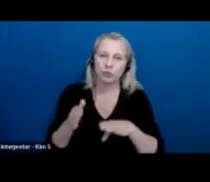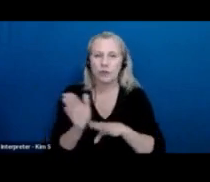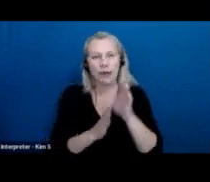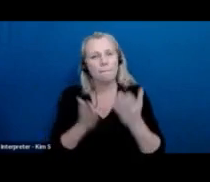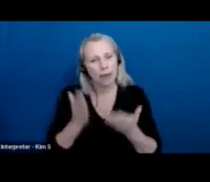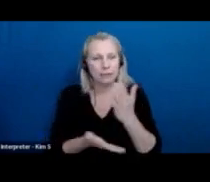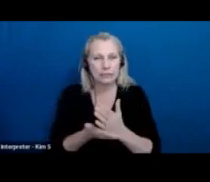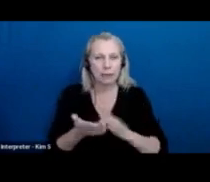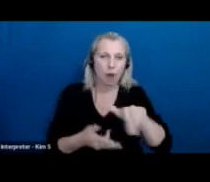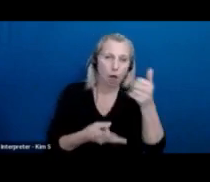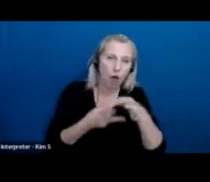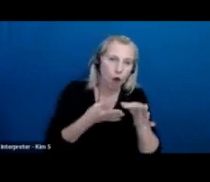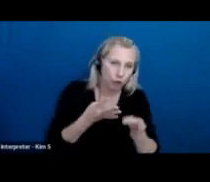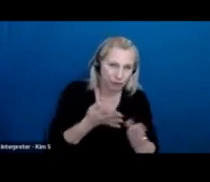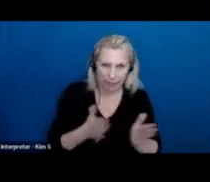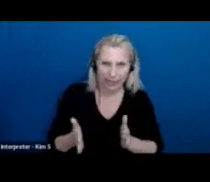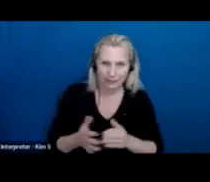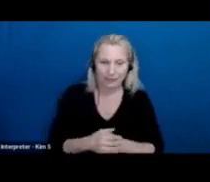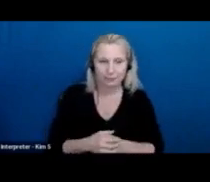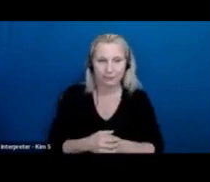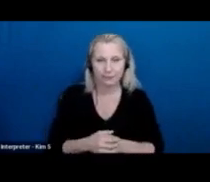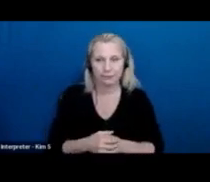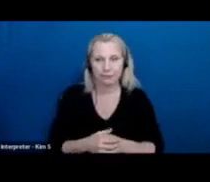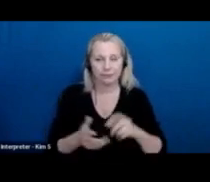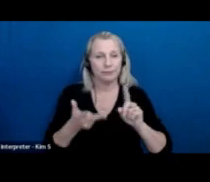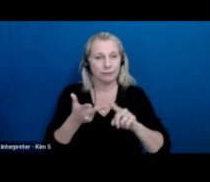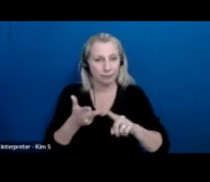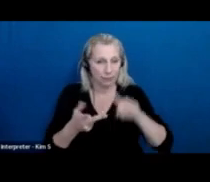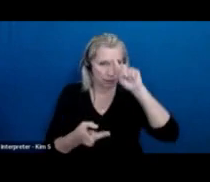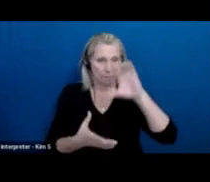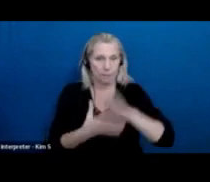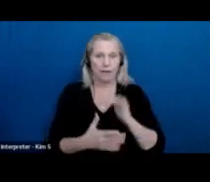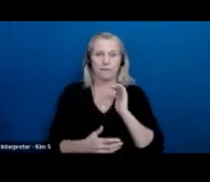alternative plans. And this belief in ourselves that we can